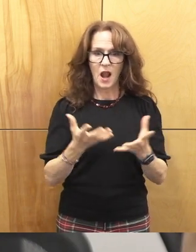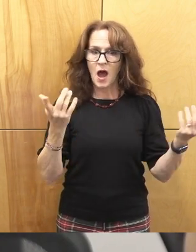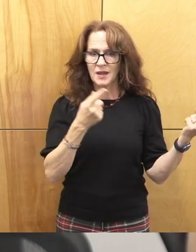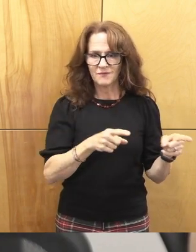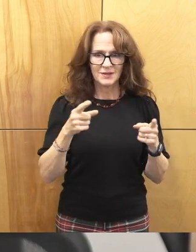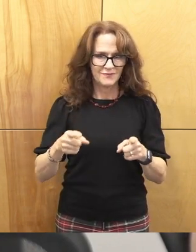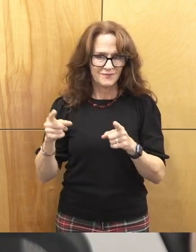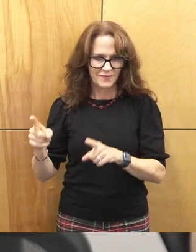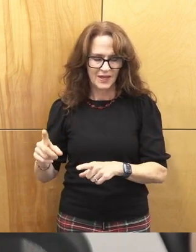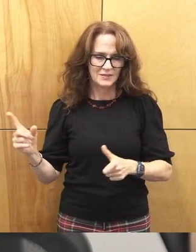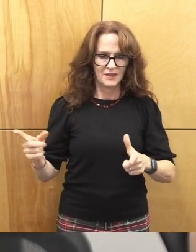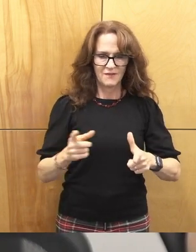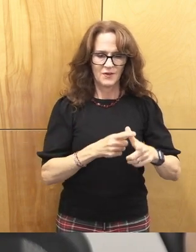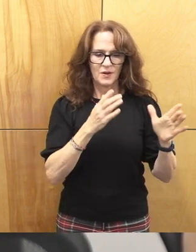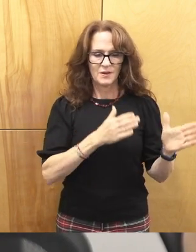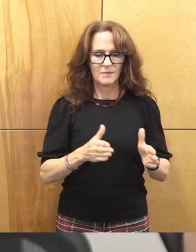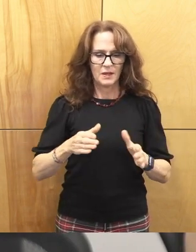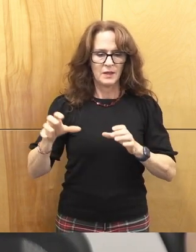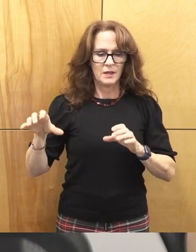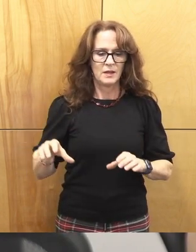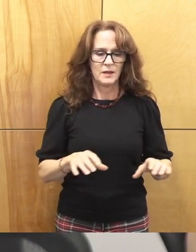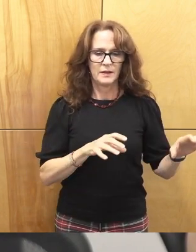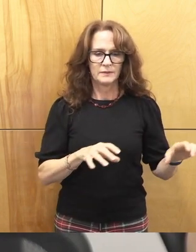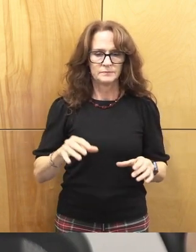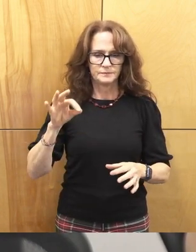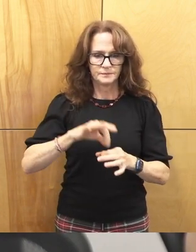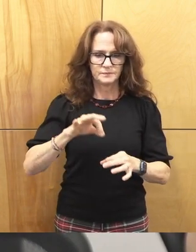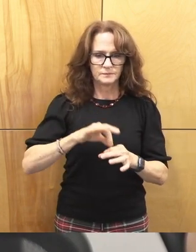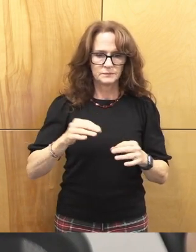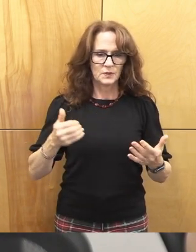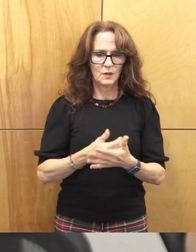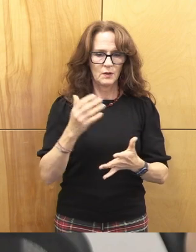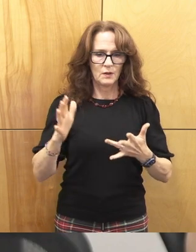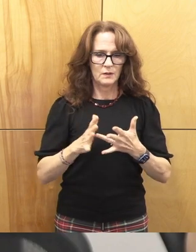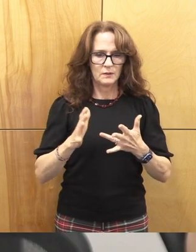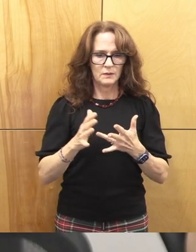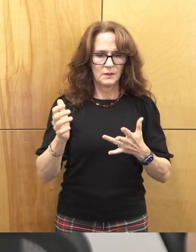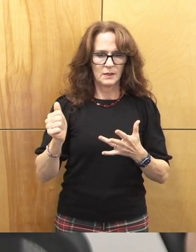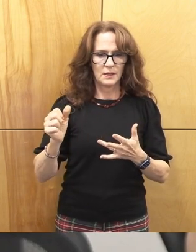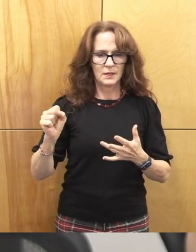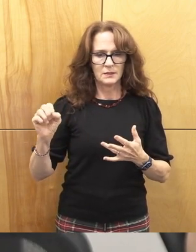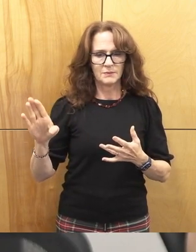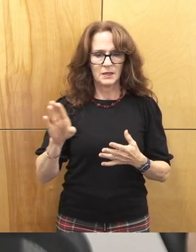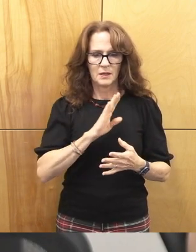Our first plan of action was to elect our new freshman ASB and class board officers.